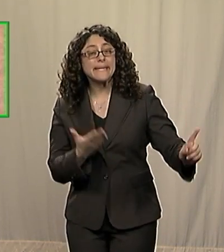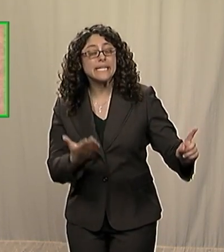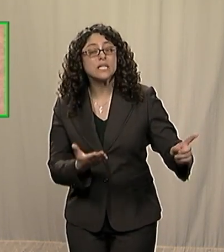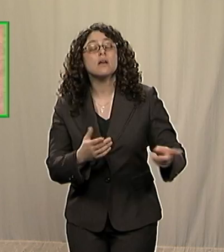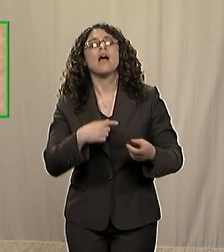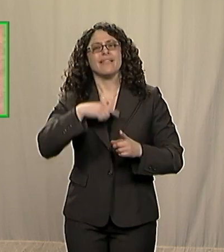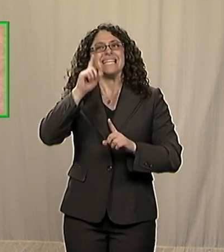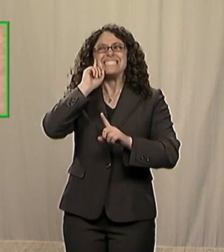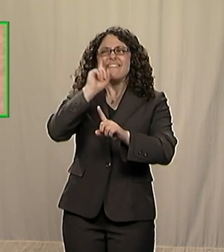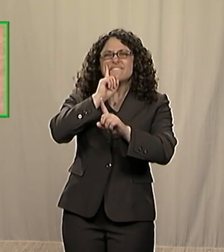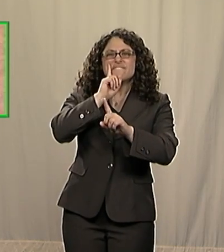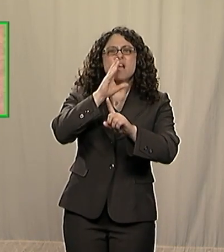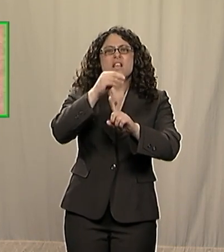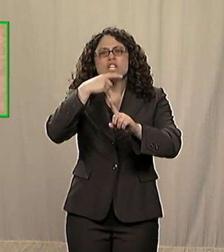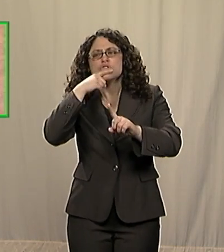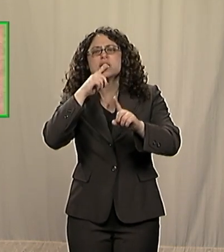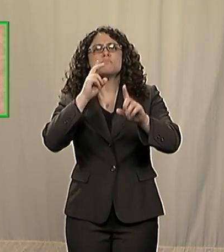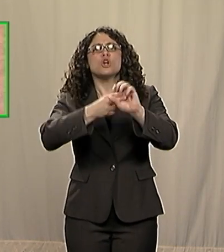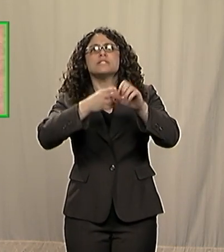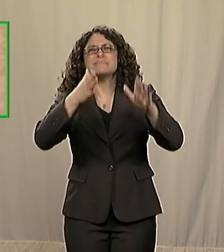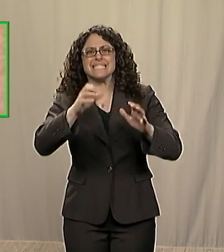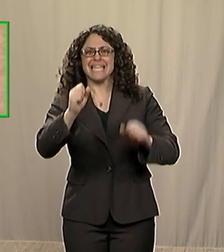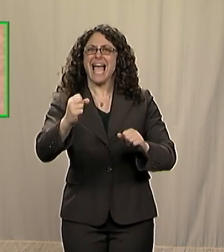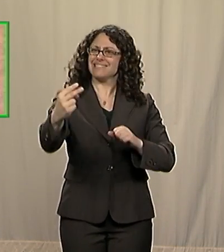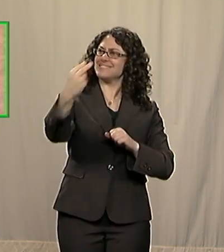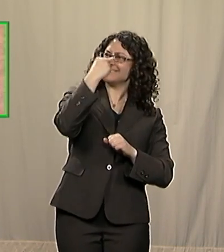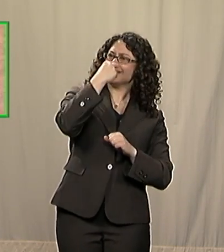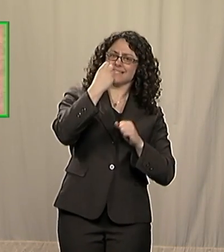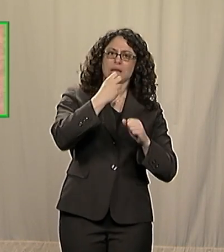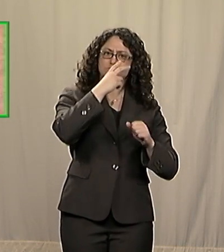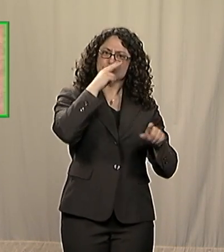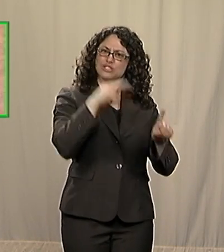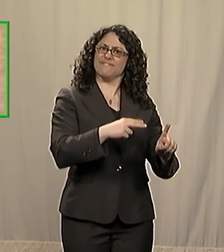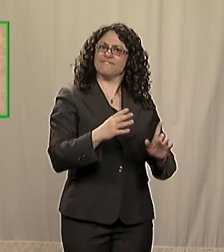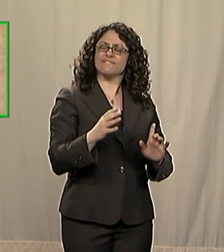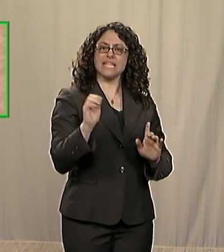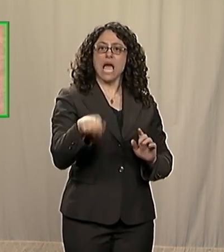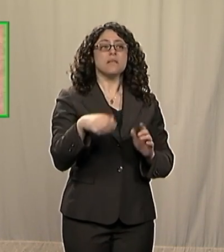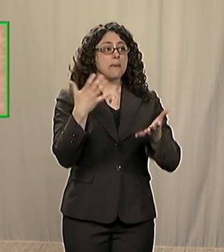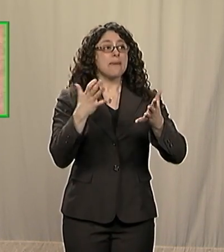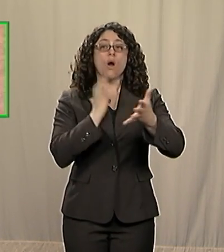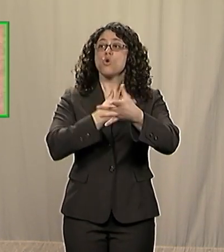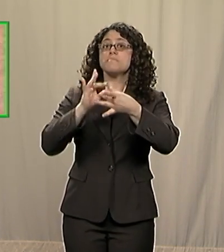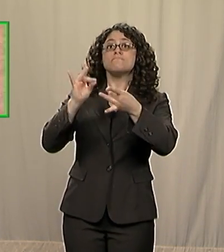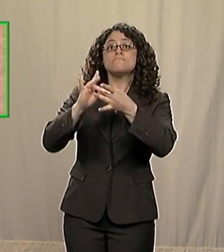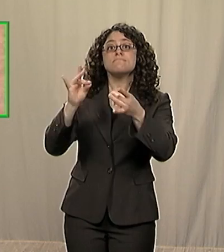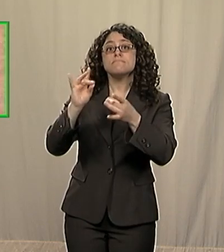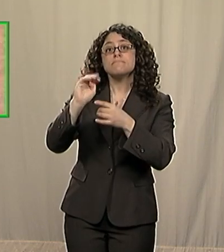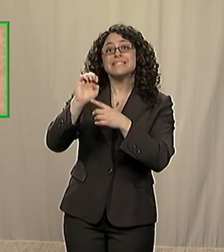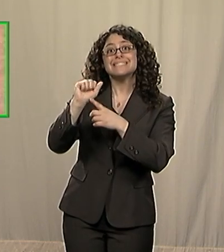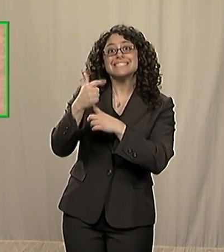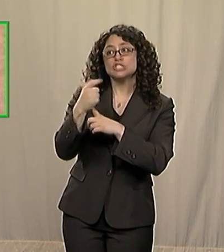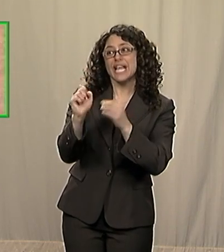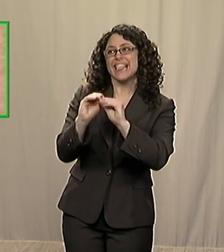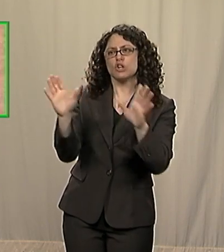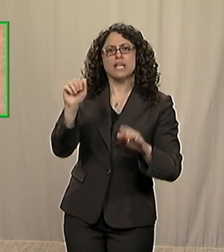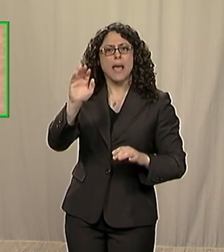that in some way, shape, or form. The message and language might be clear, but how the interpreter fits into the interaction